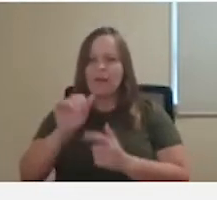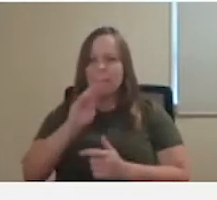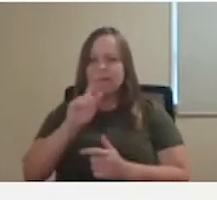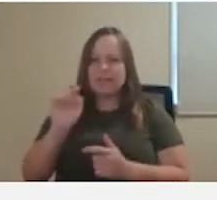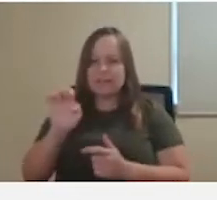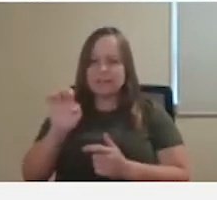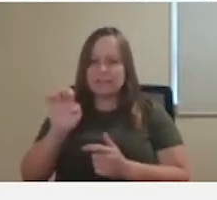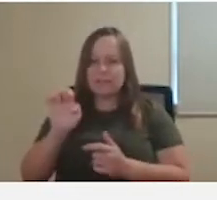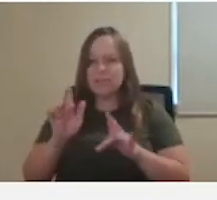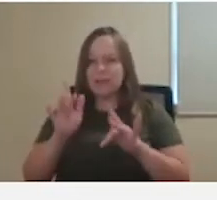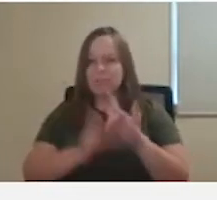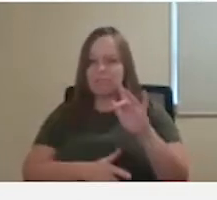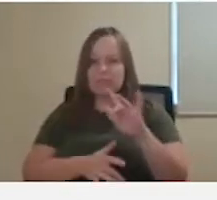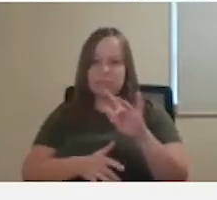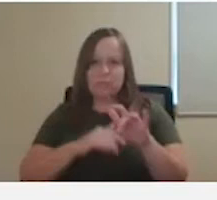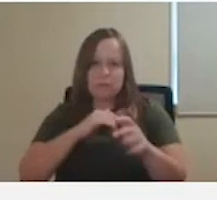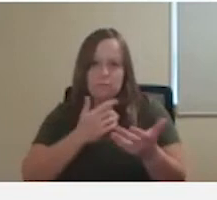that you didn't fill out.